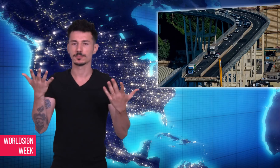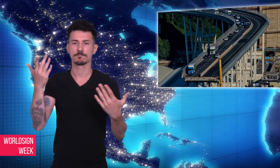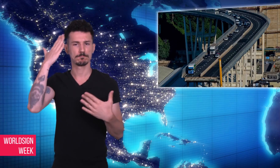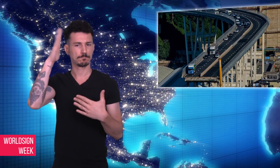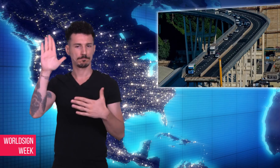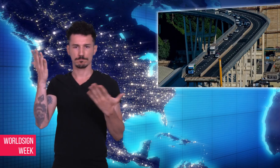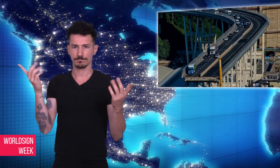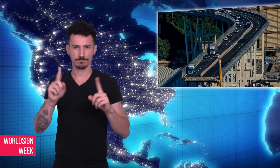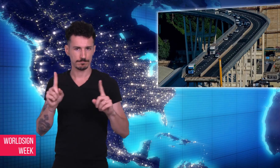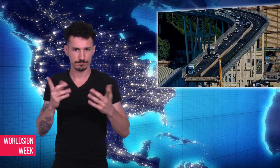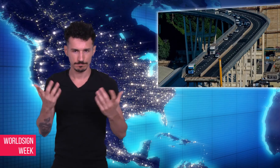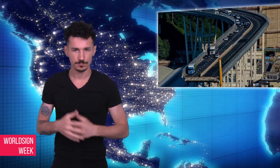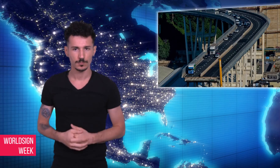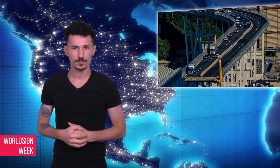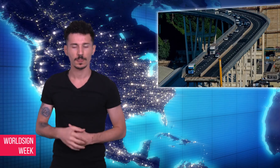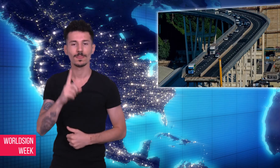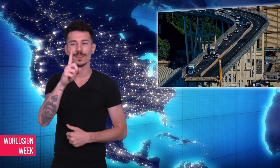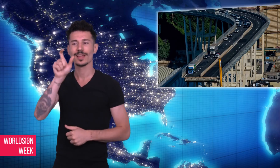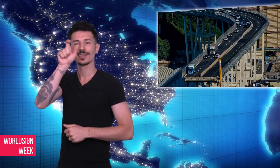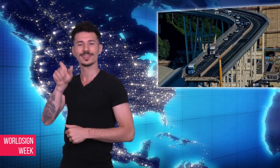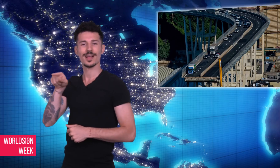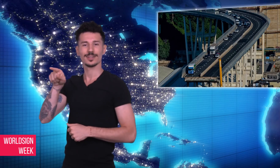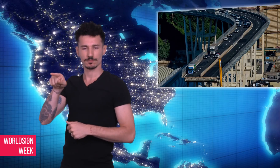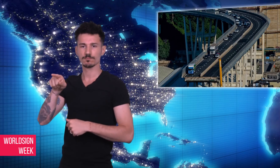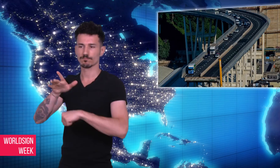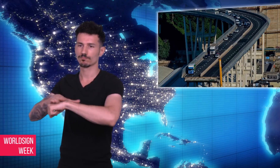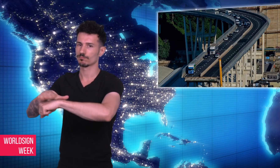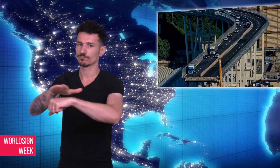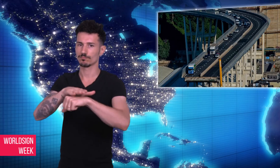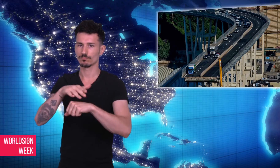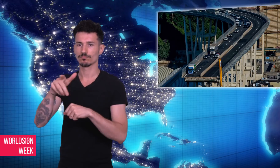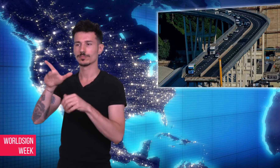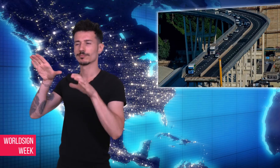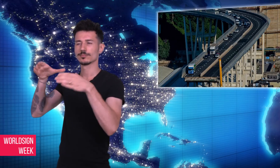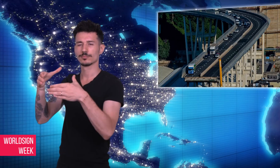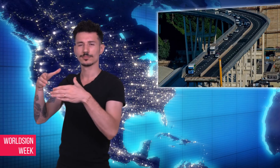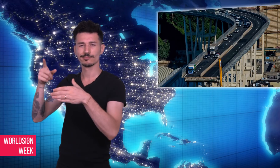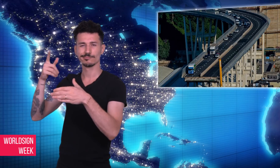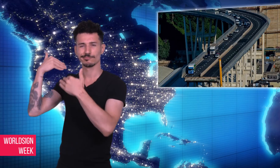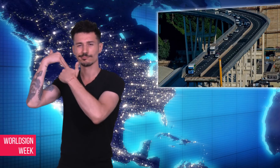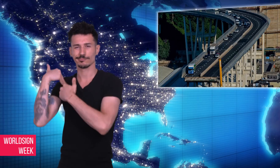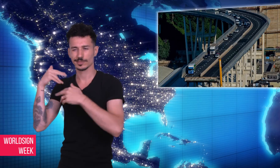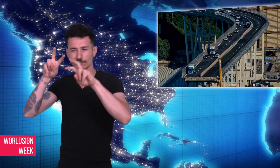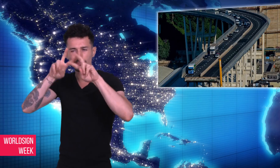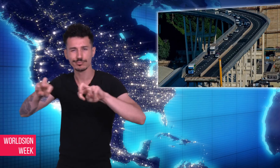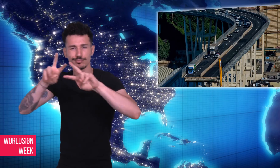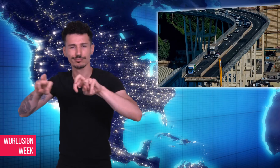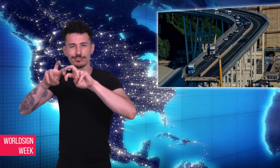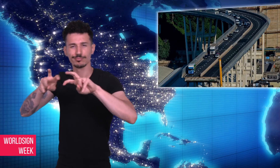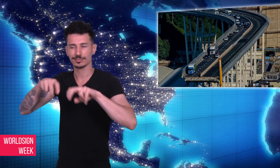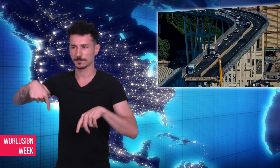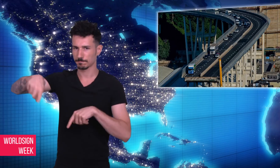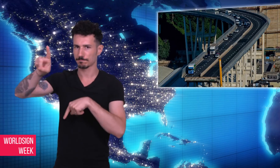maintenance. The cause of collapse has not yet been found and Italy is now calling for a nationwide inspection